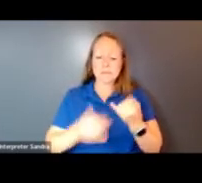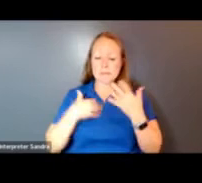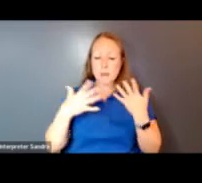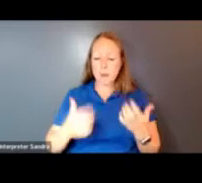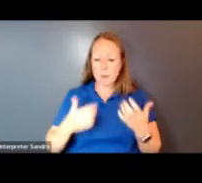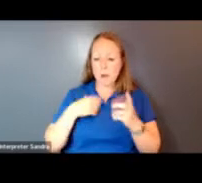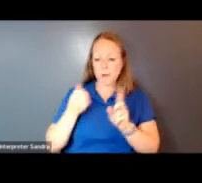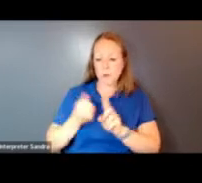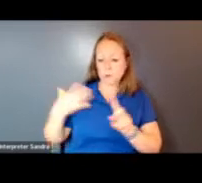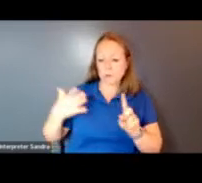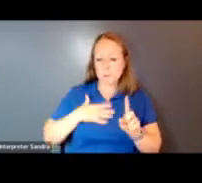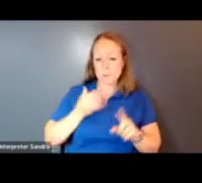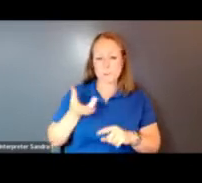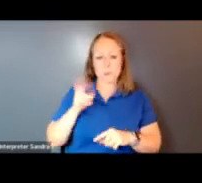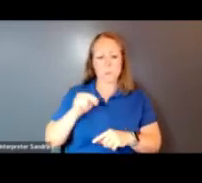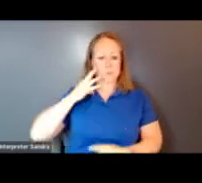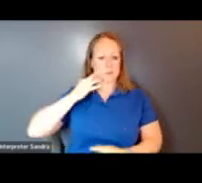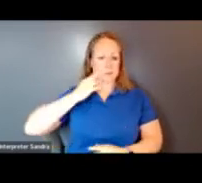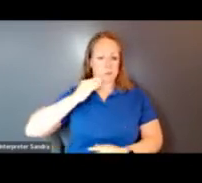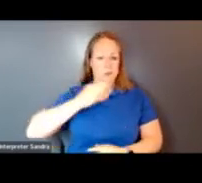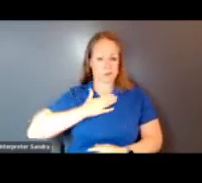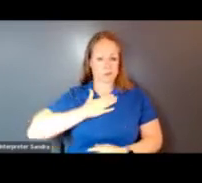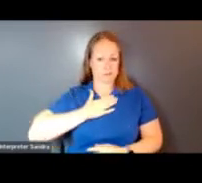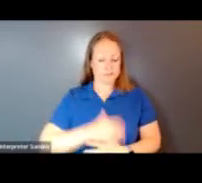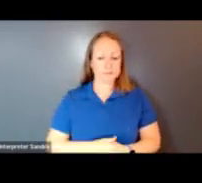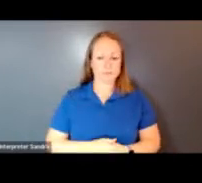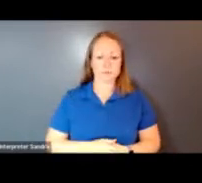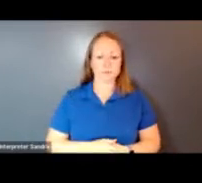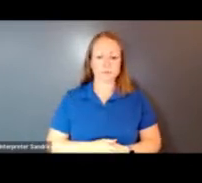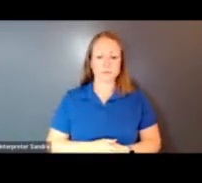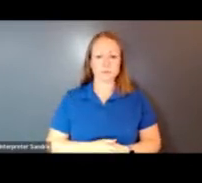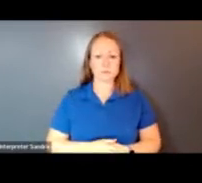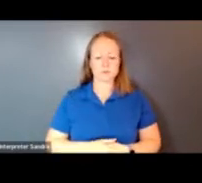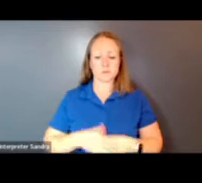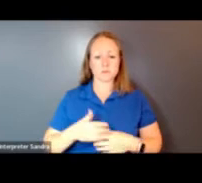experiences. So I have been very